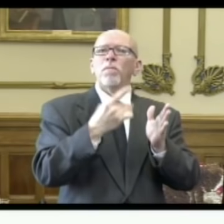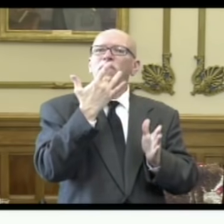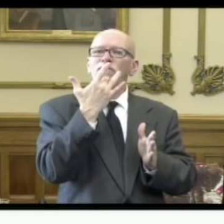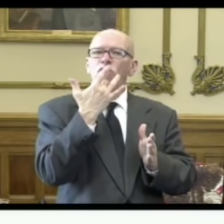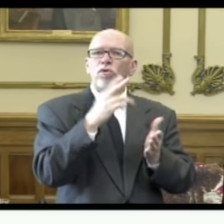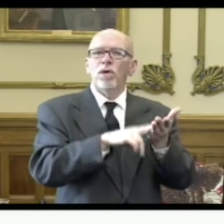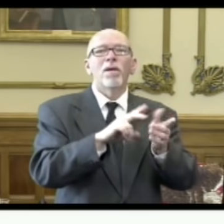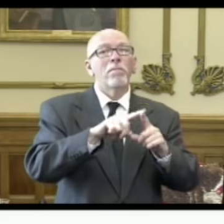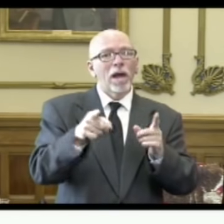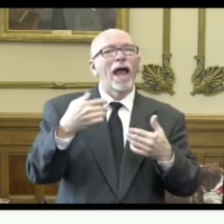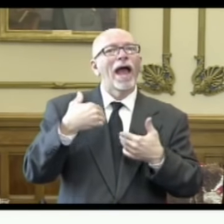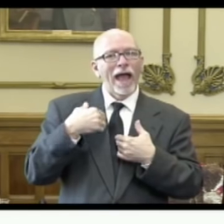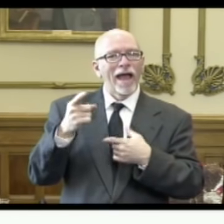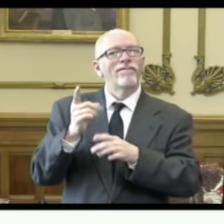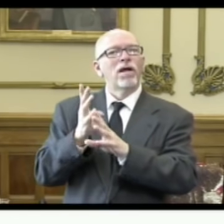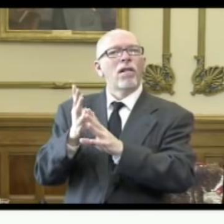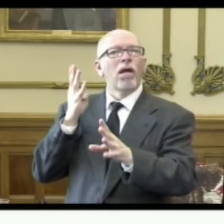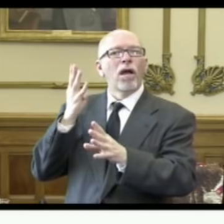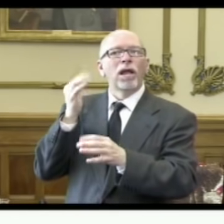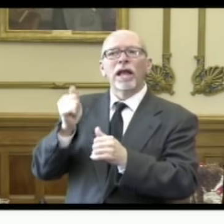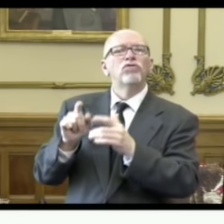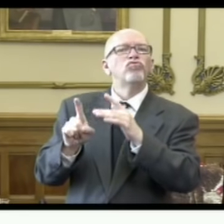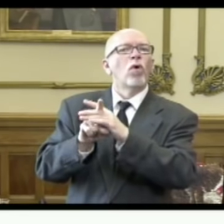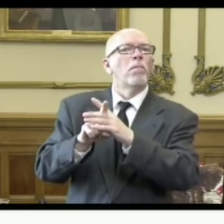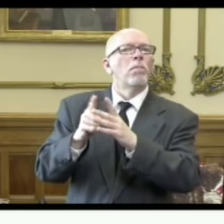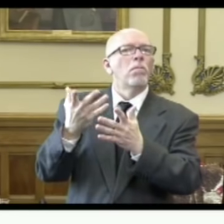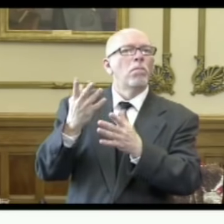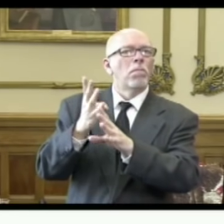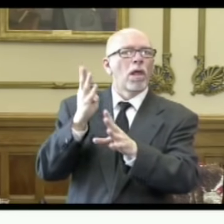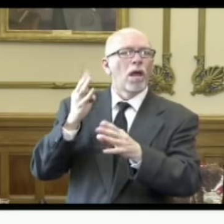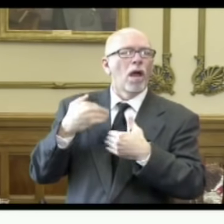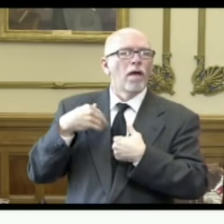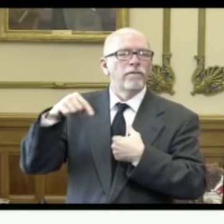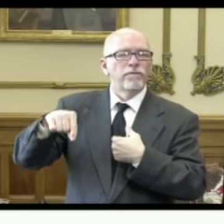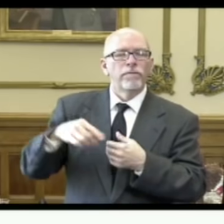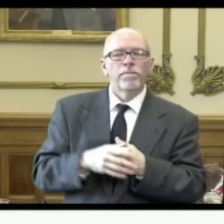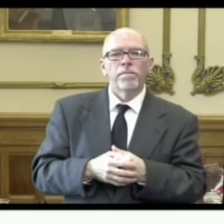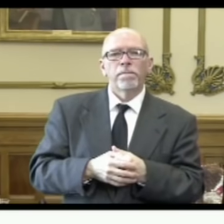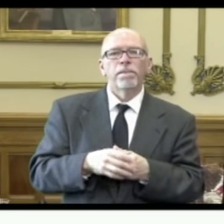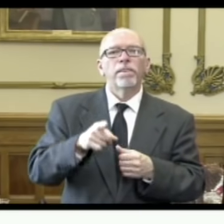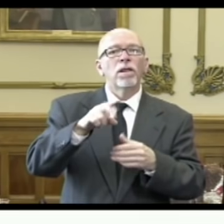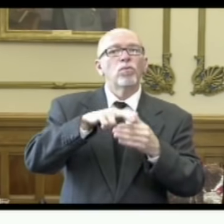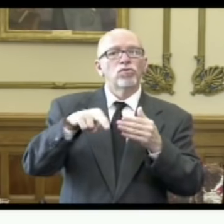WE DO ASK THAT YOU BRING THAT INFORMATION. WEBB REGISTRATION